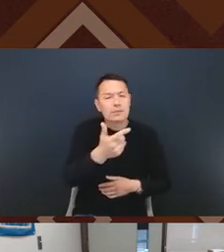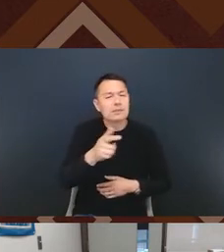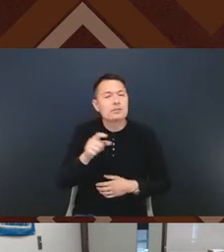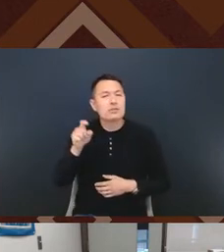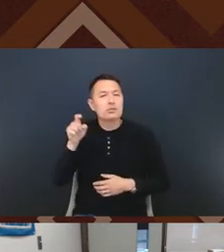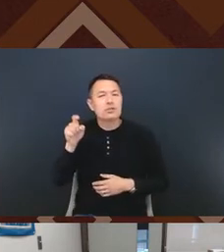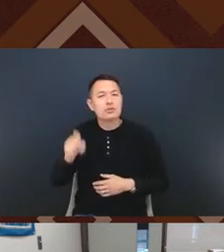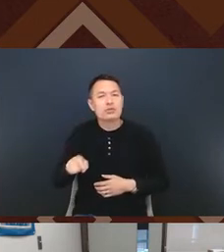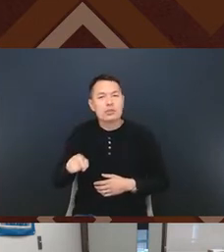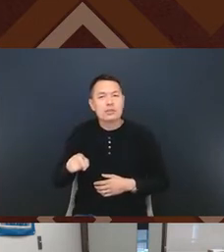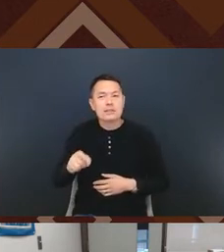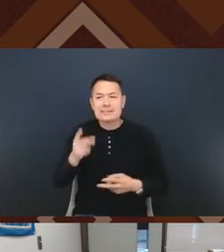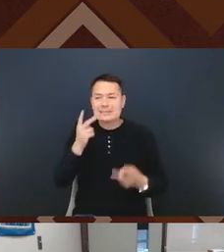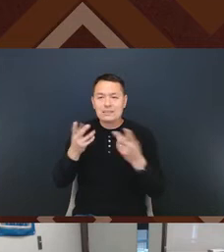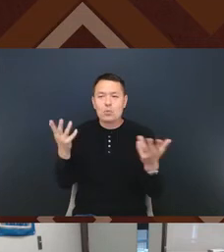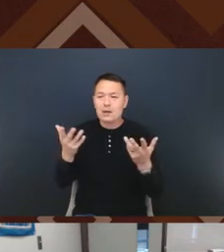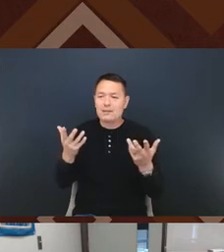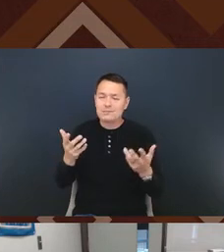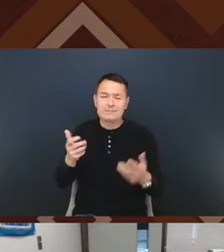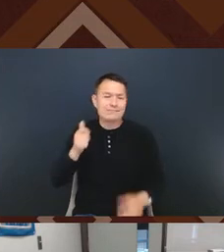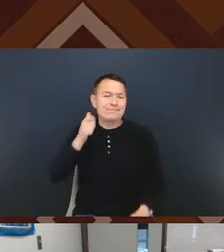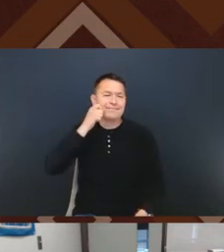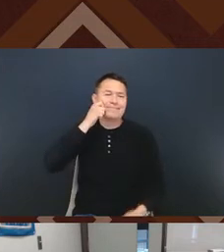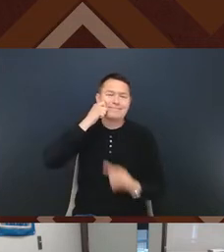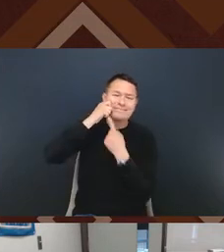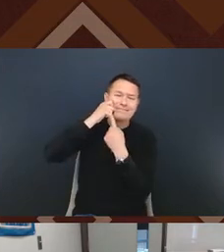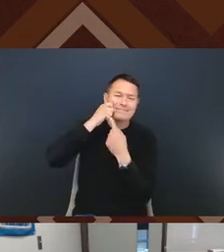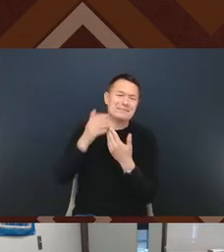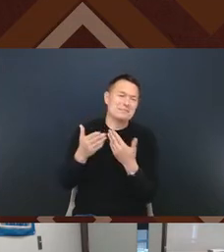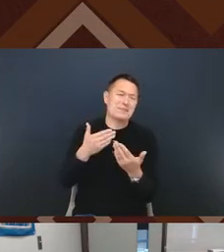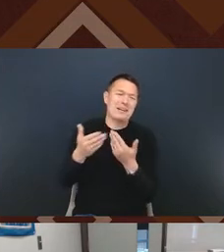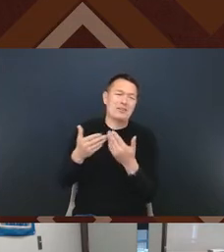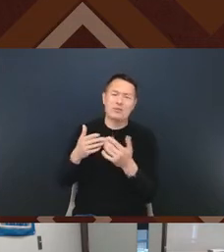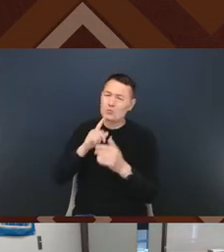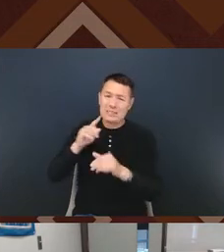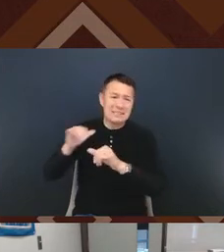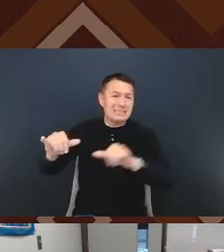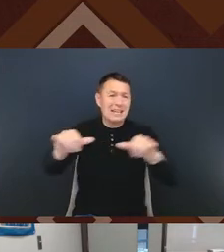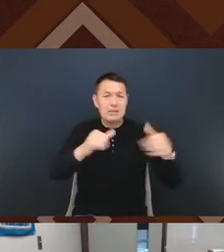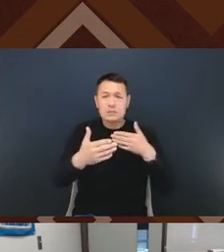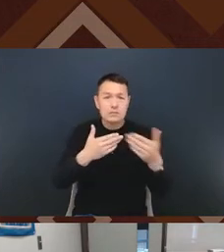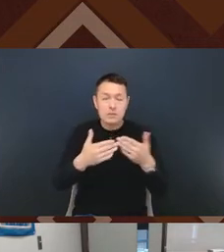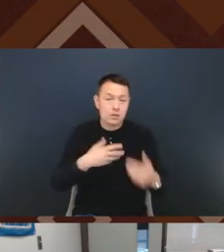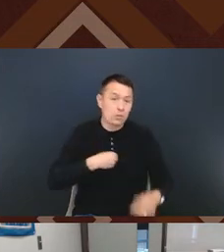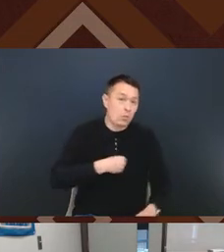that we're all the same, regardless of whether you're white, black, Asian or Latino.